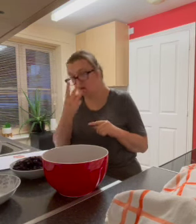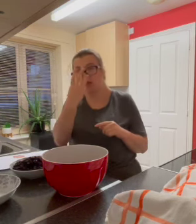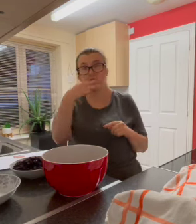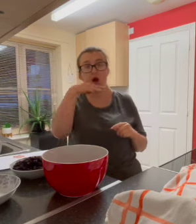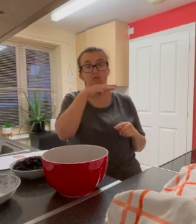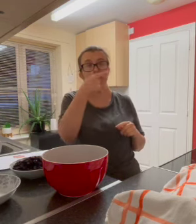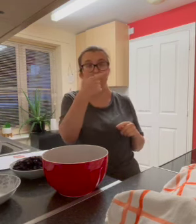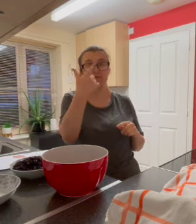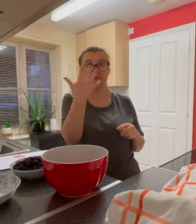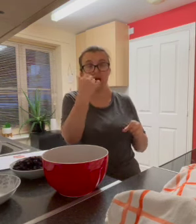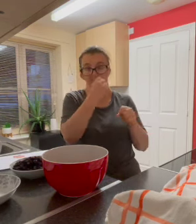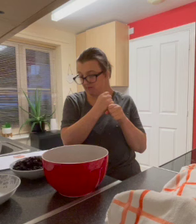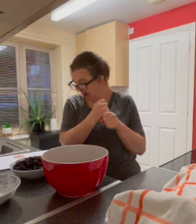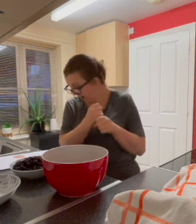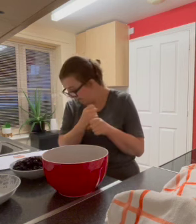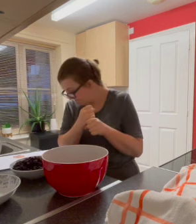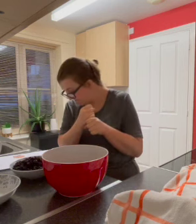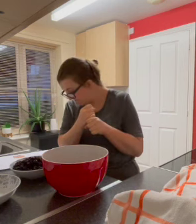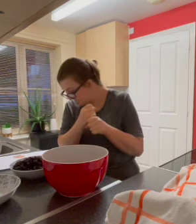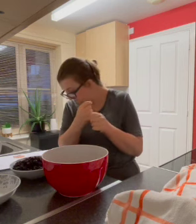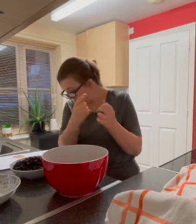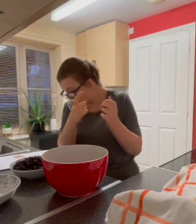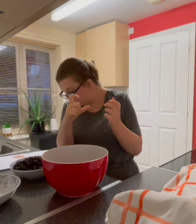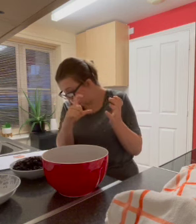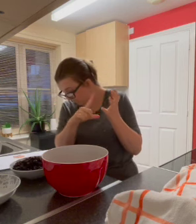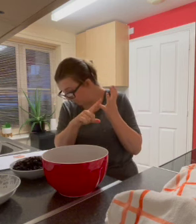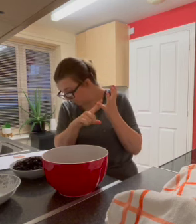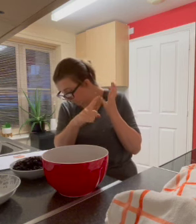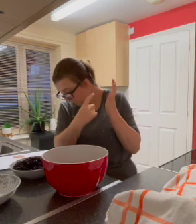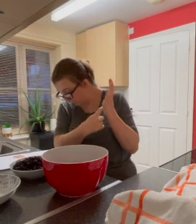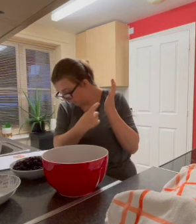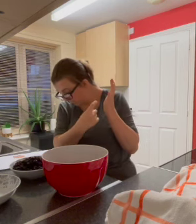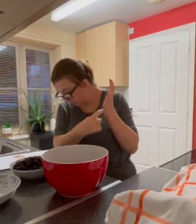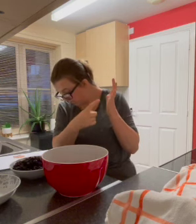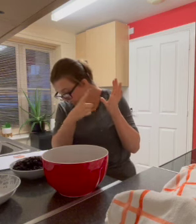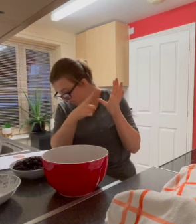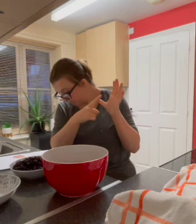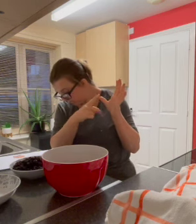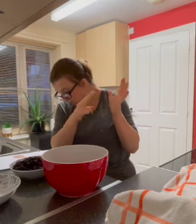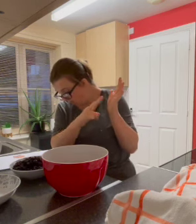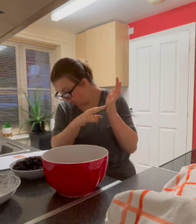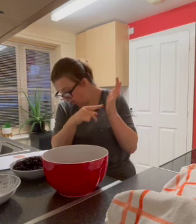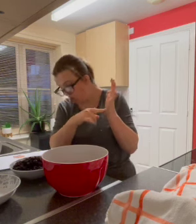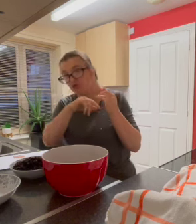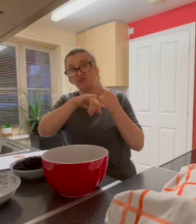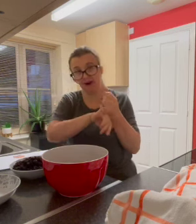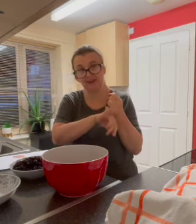475g of Currants